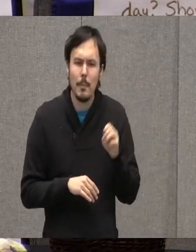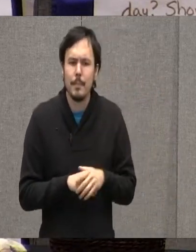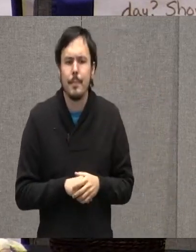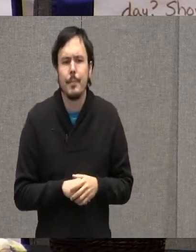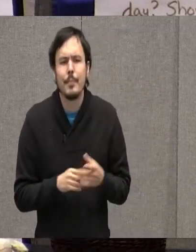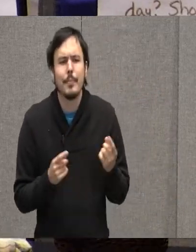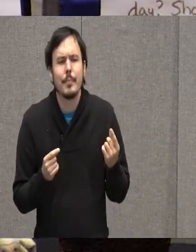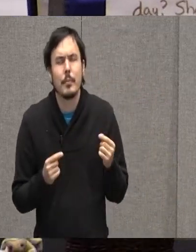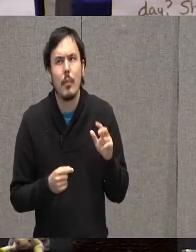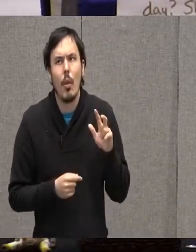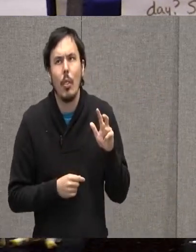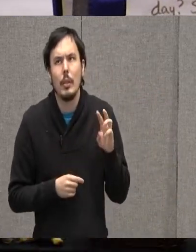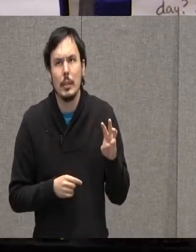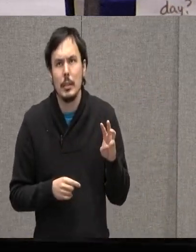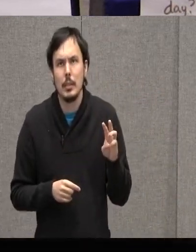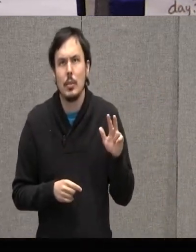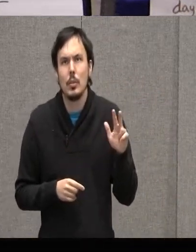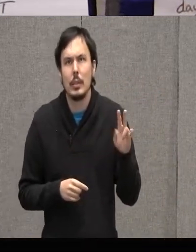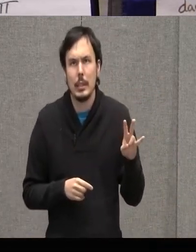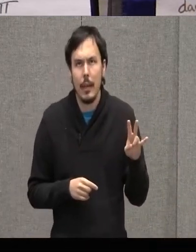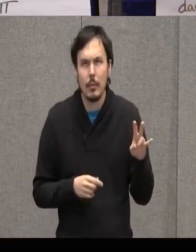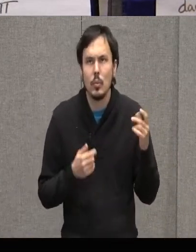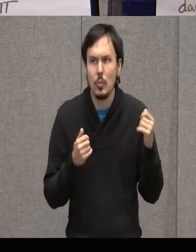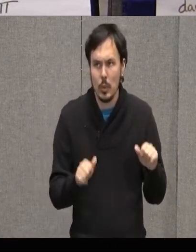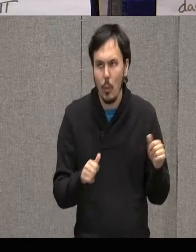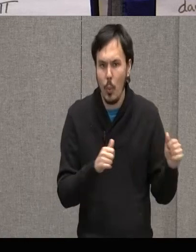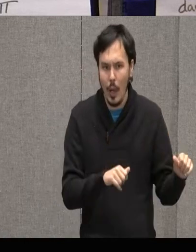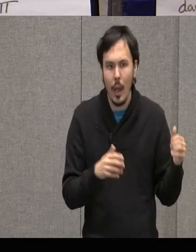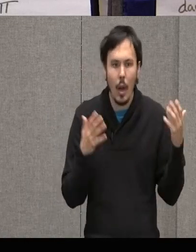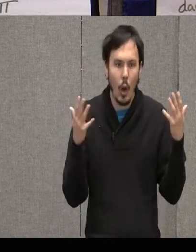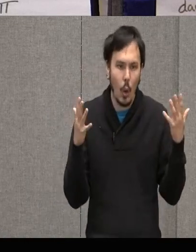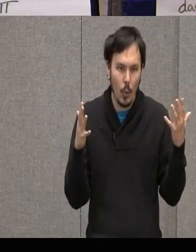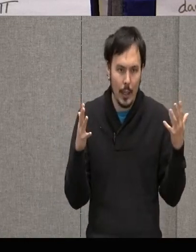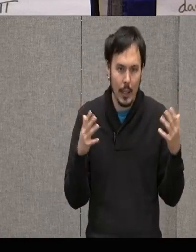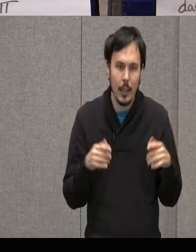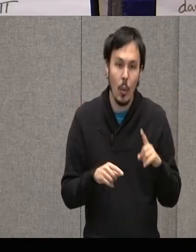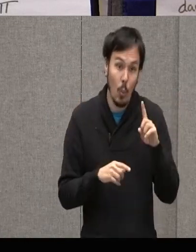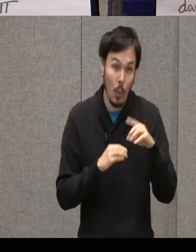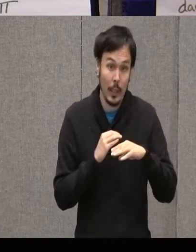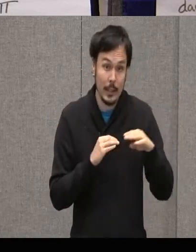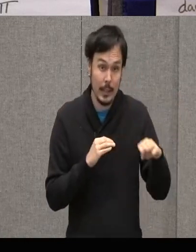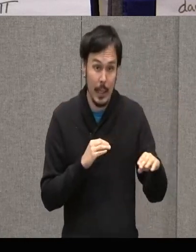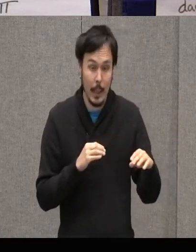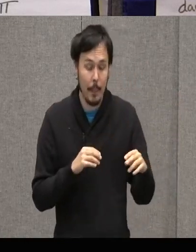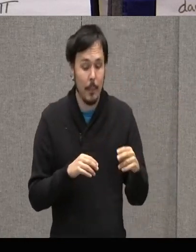We did 36 and 37, we tried those and this was a one step and this was a two step.